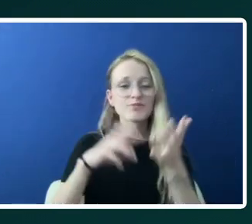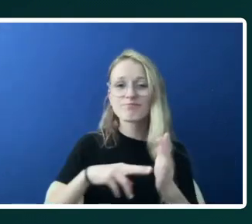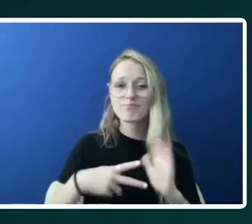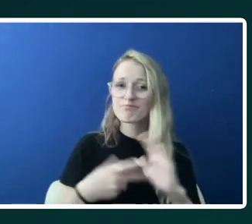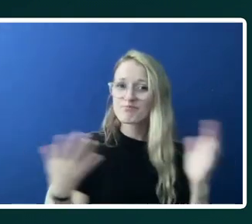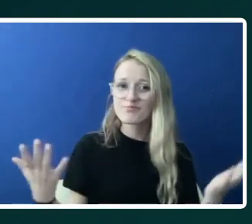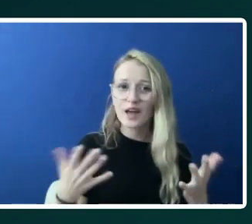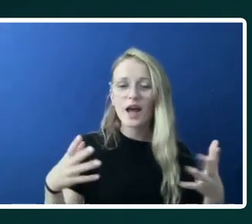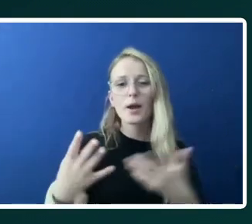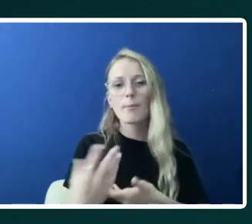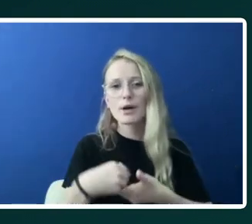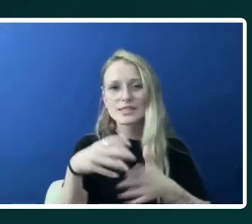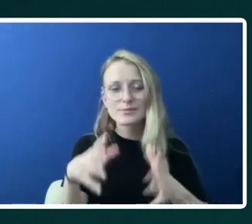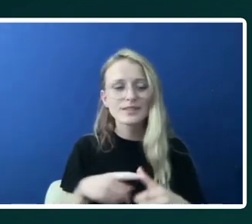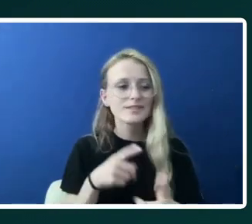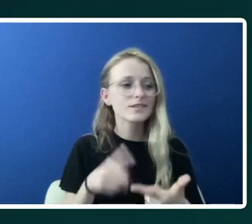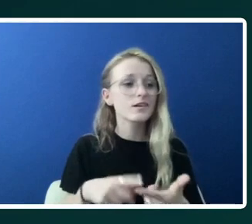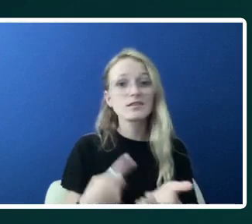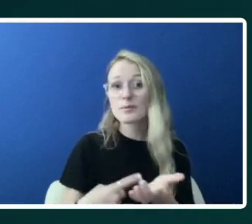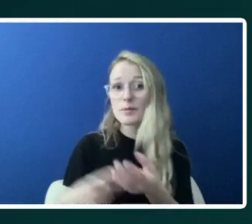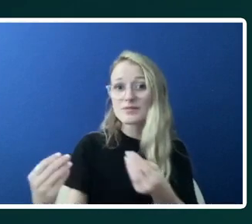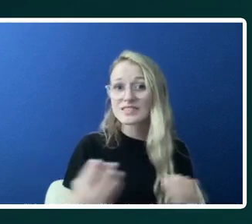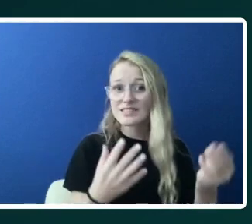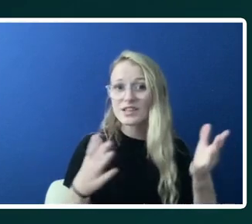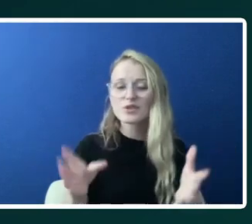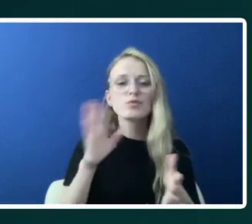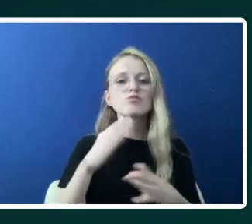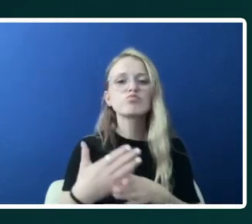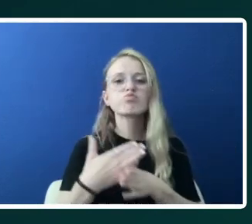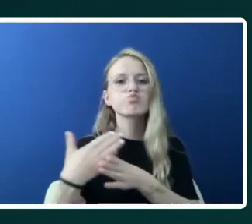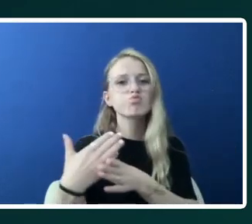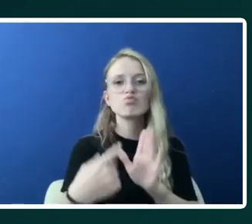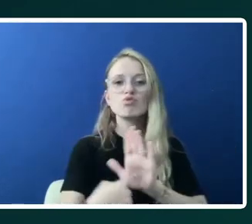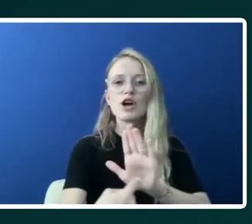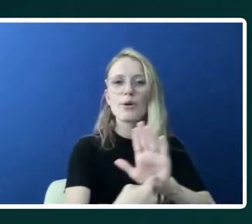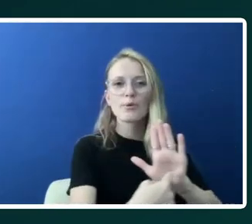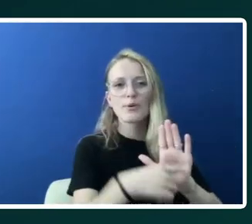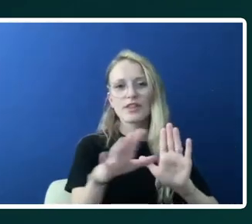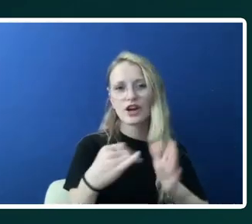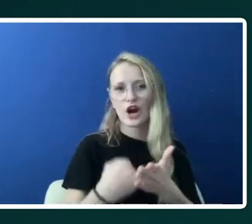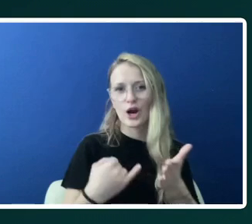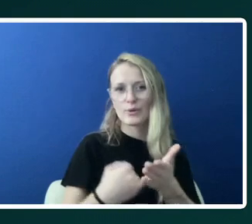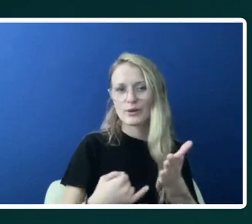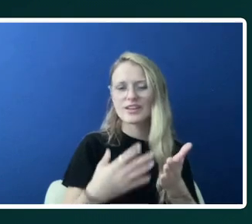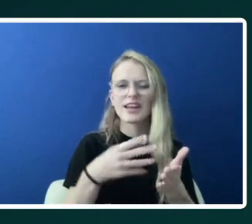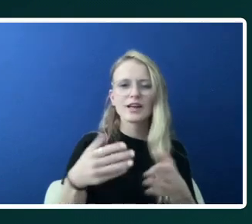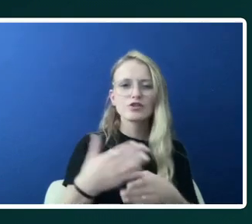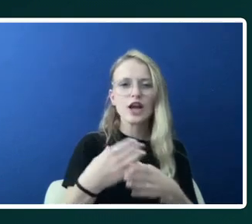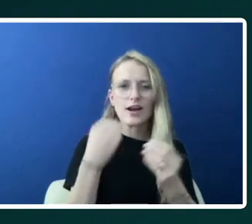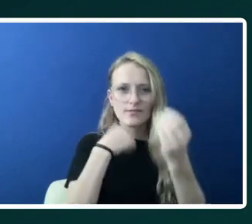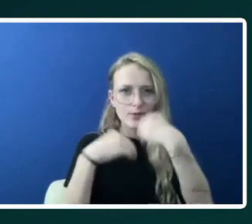facilitators too -- share their artwork and enjoy a potluck meal with the participants' families.